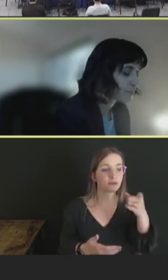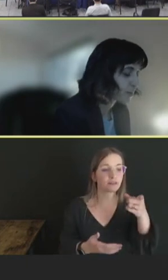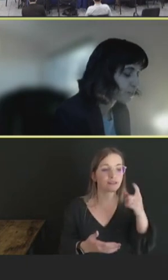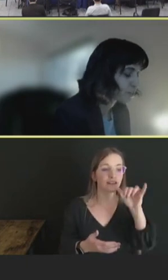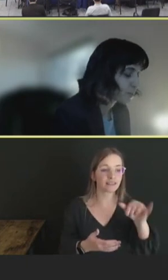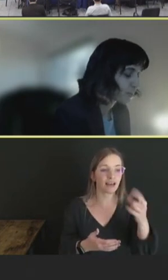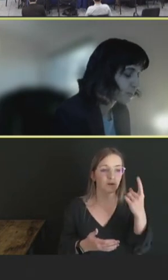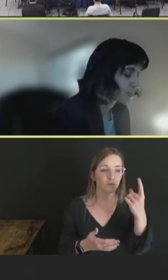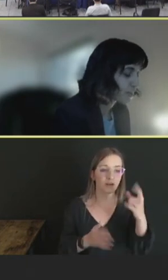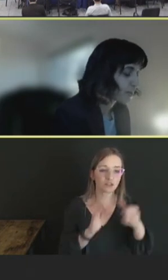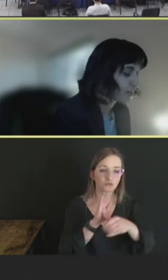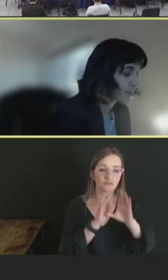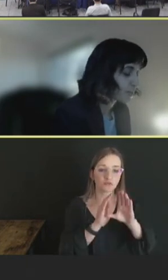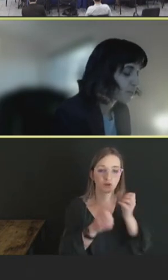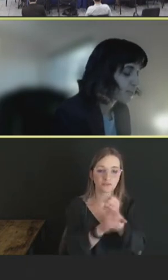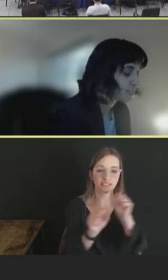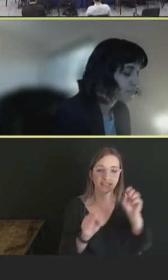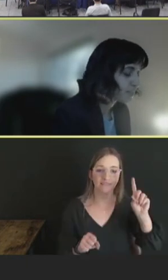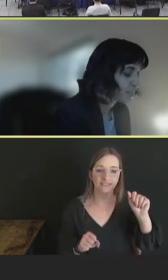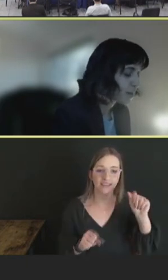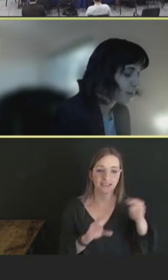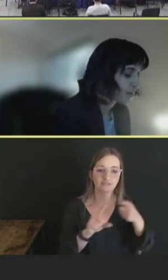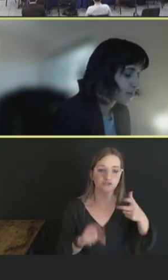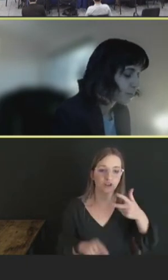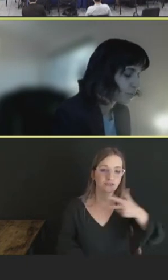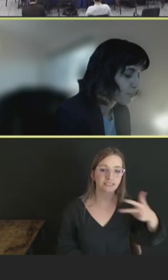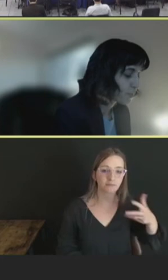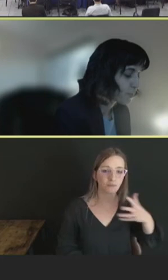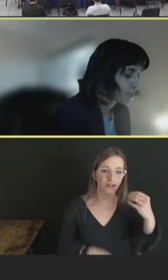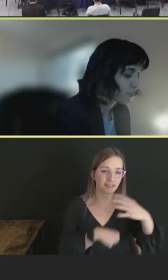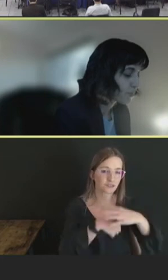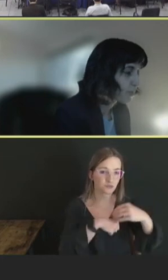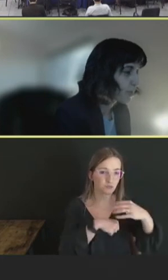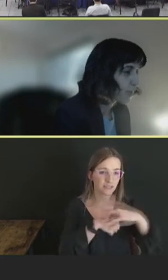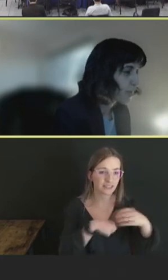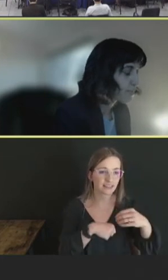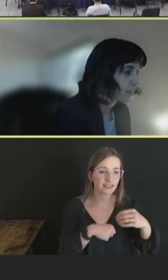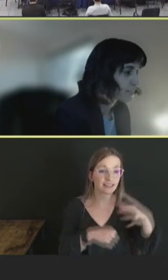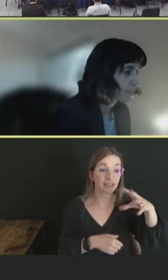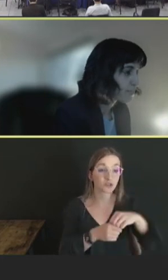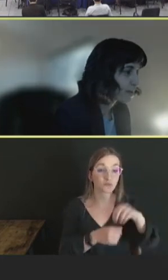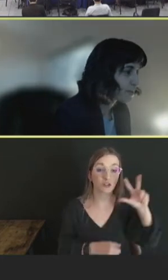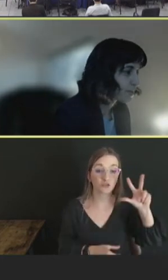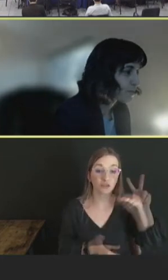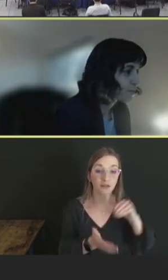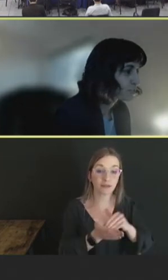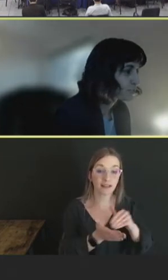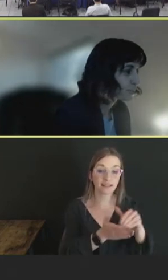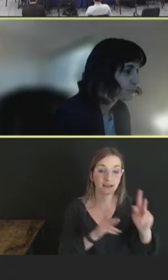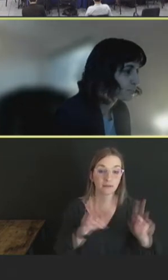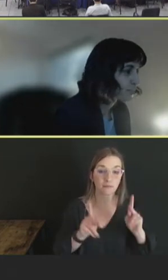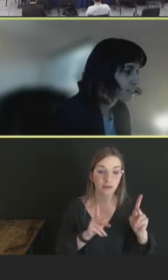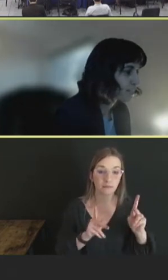Denmark and Sweden in 2017 among 3 million people, and that study found an increased risk of celiac